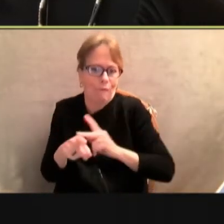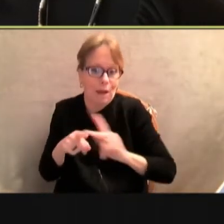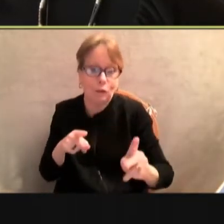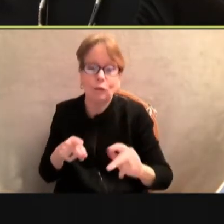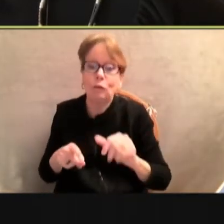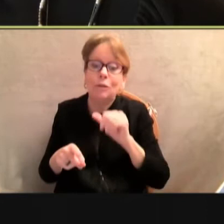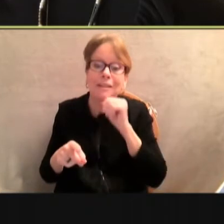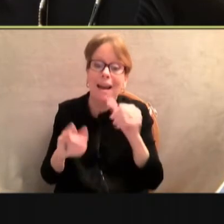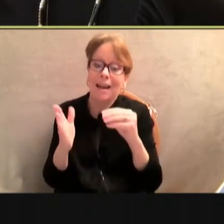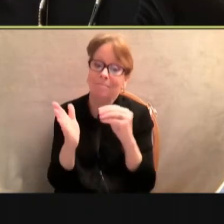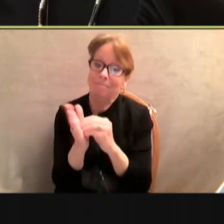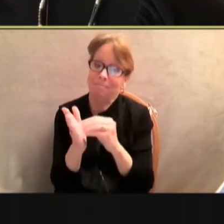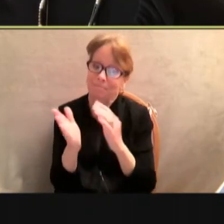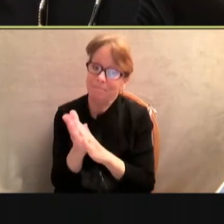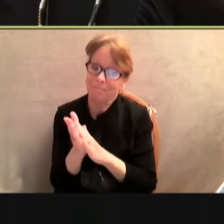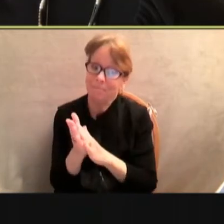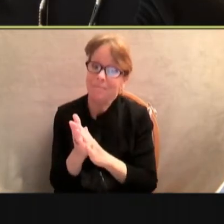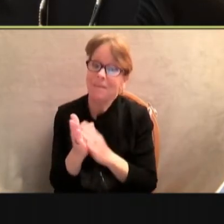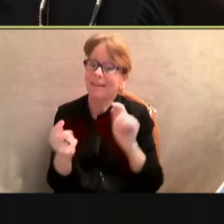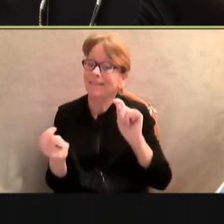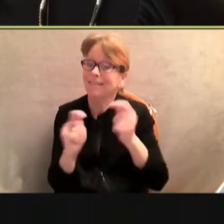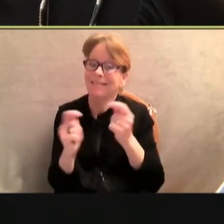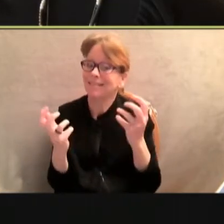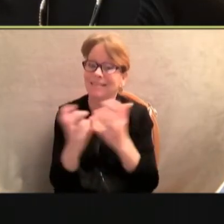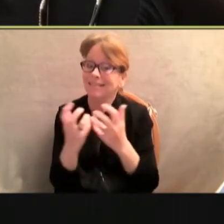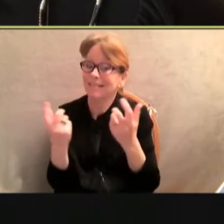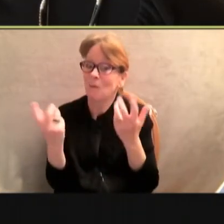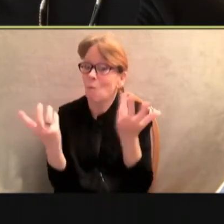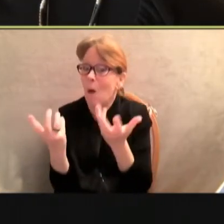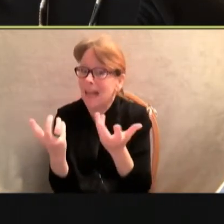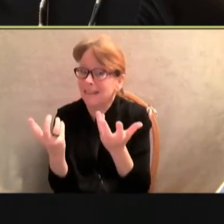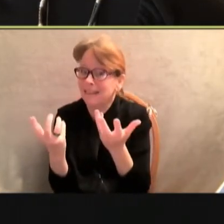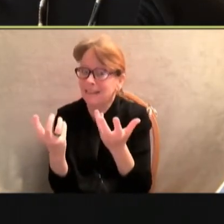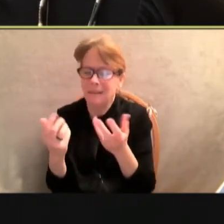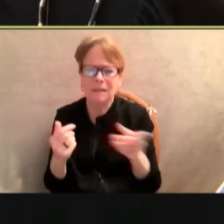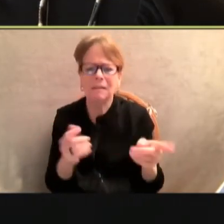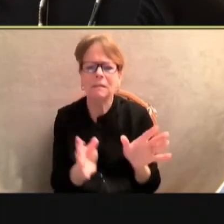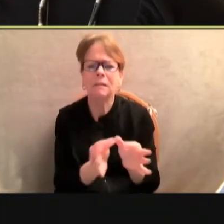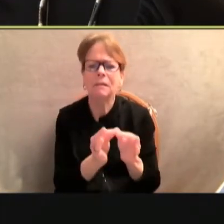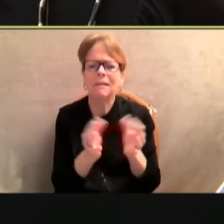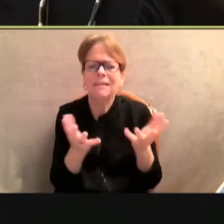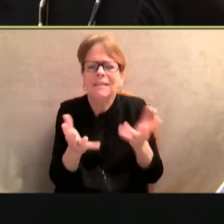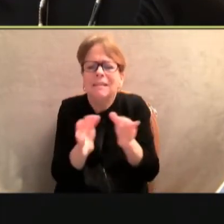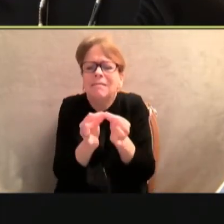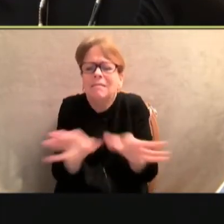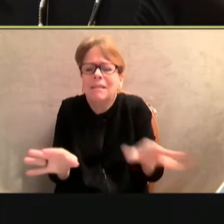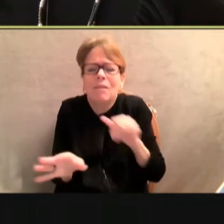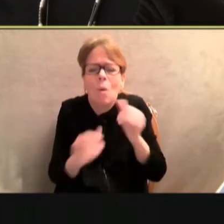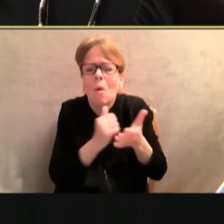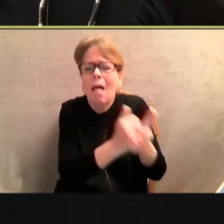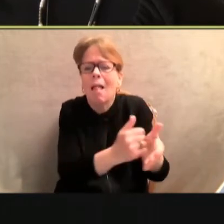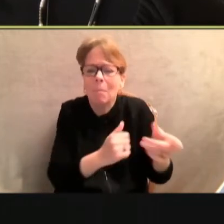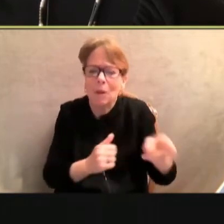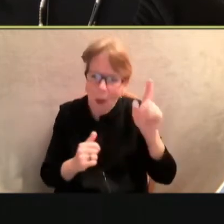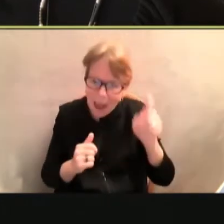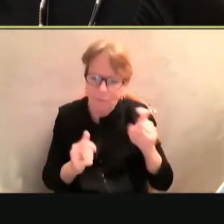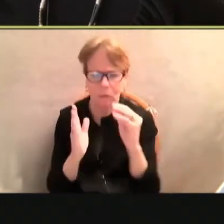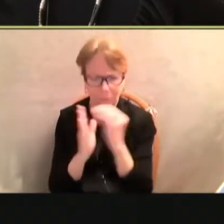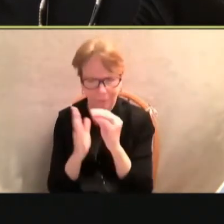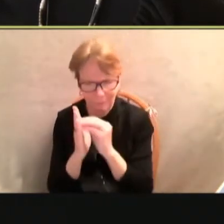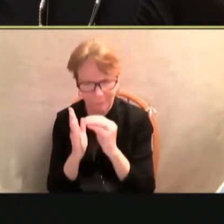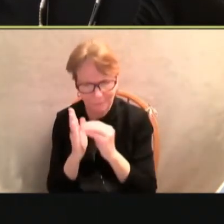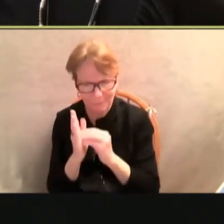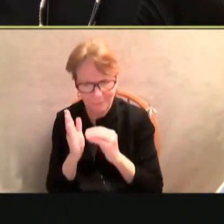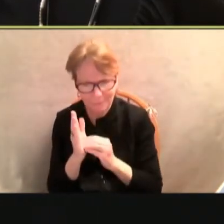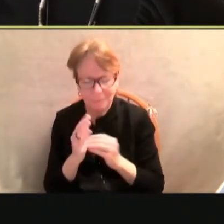not be very valuable to your patient. With regard to reports, when I'm speaking of reports